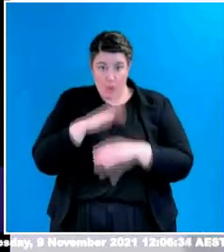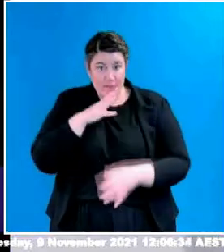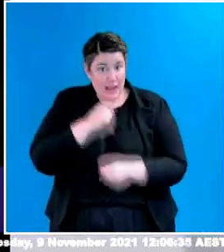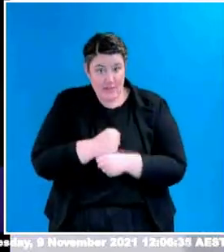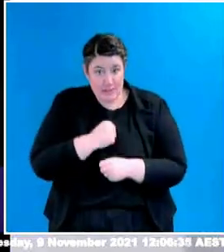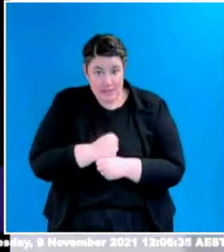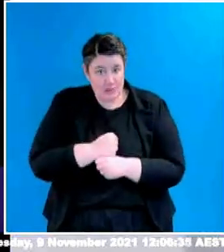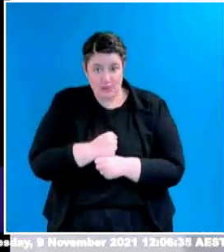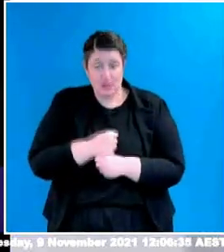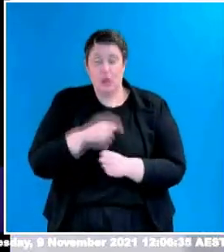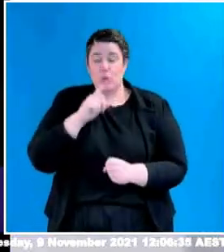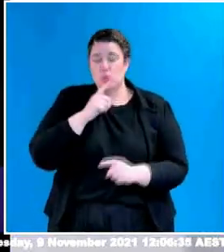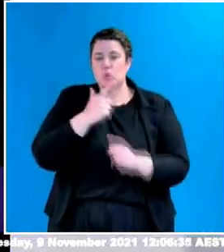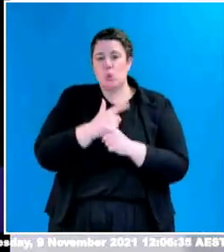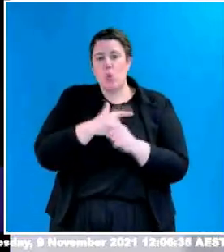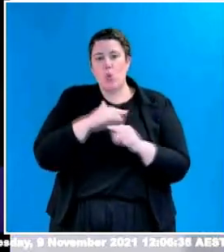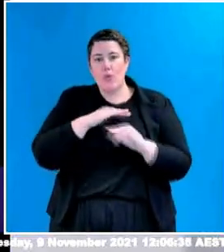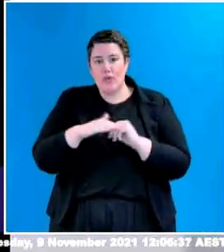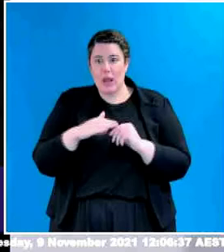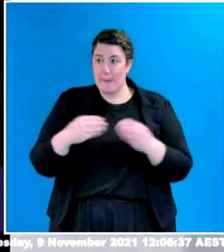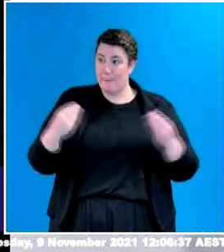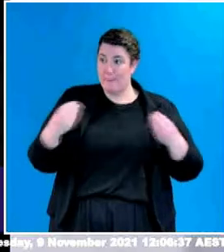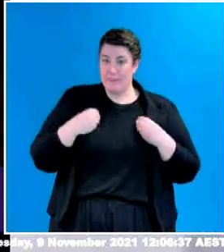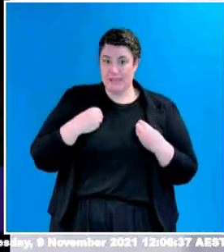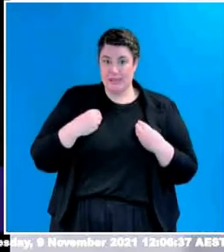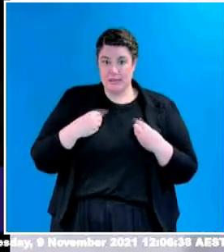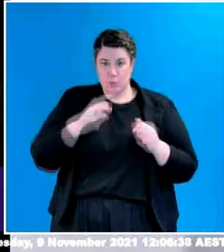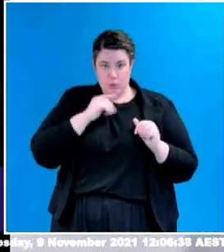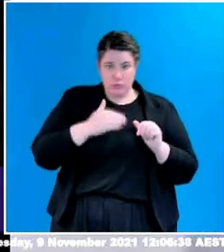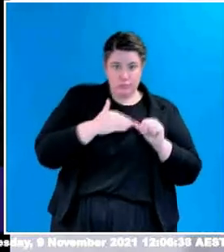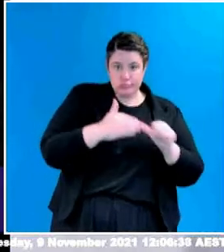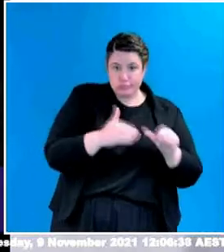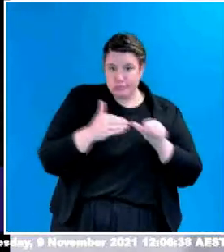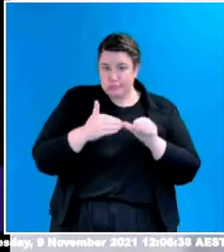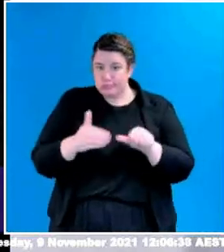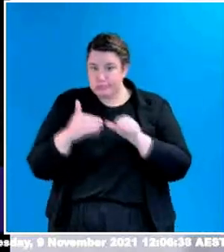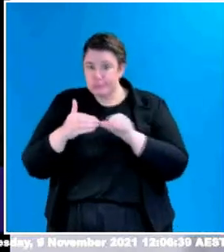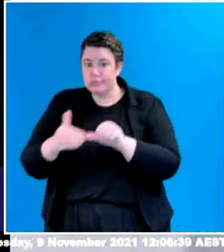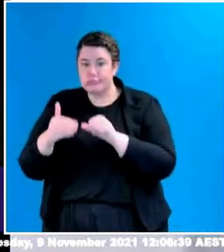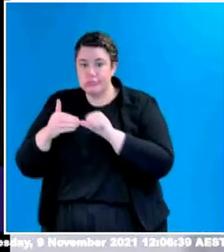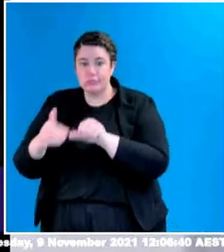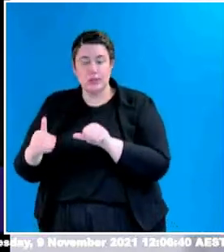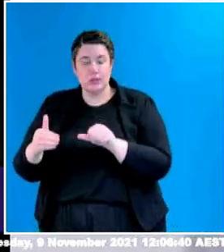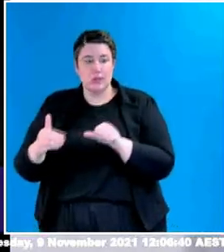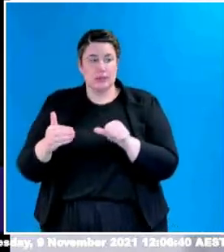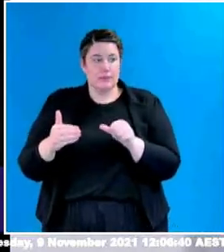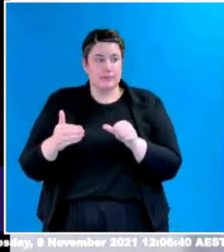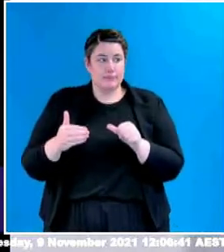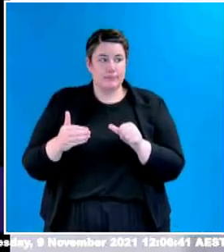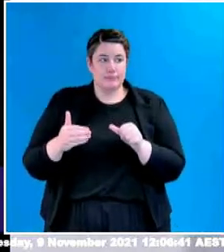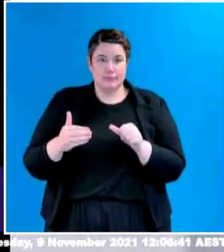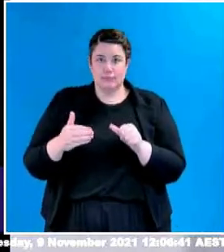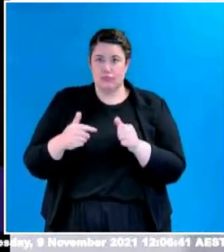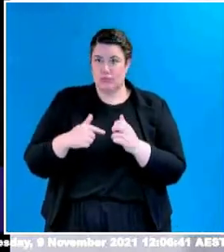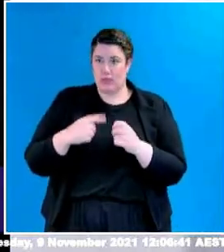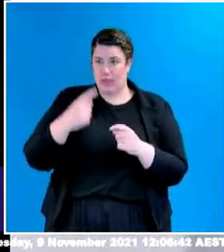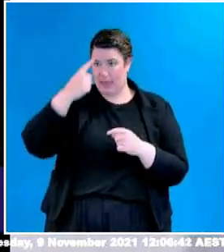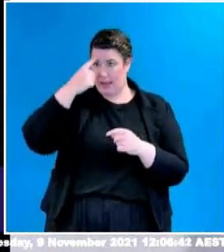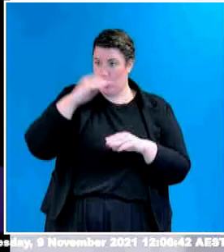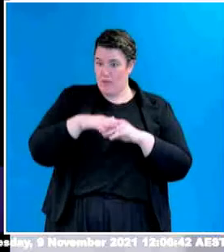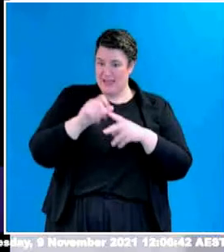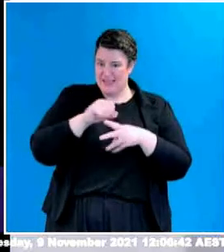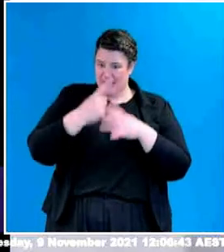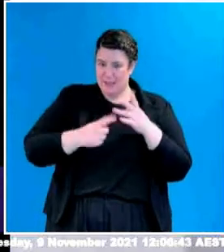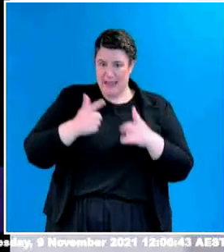also touching upon how business responds to bringing disability leaders in.